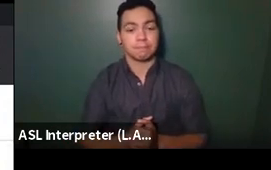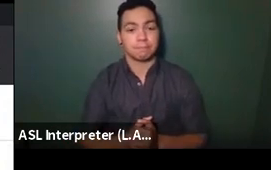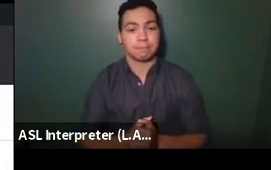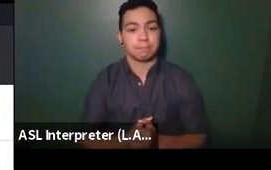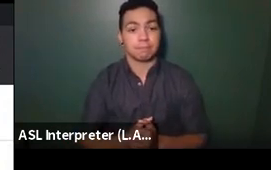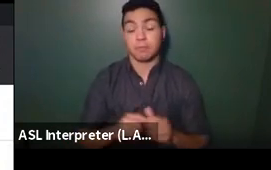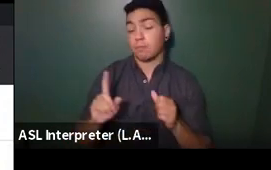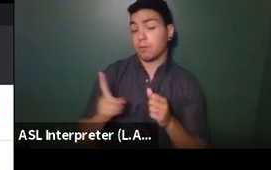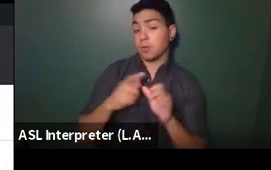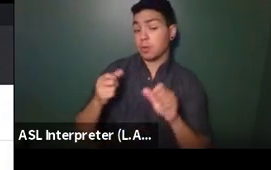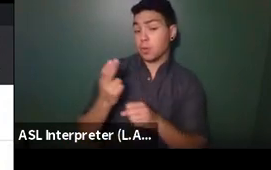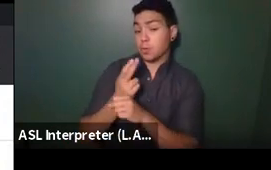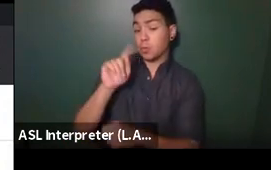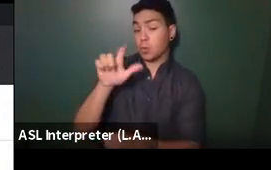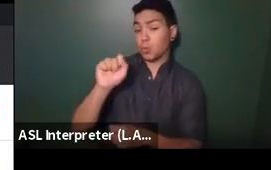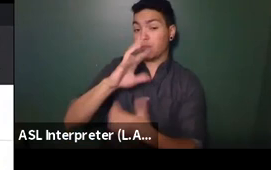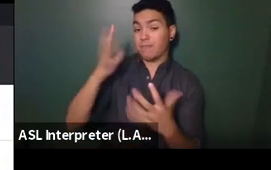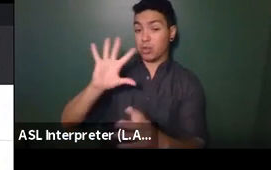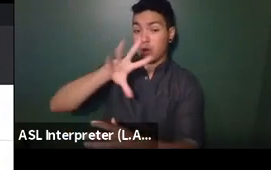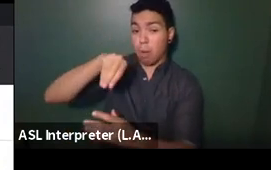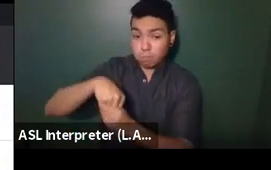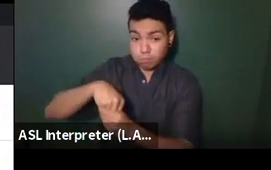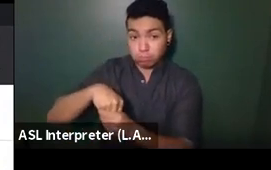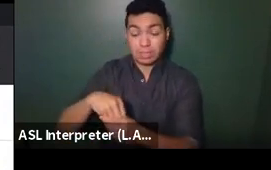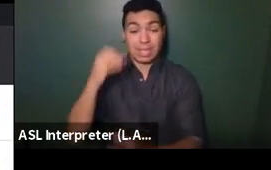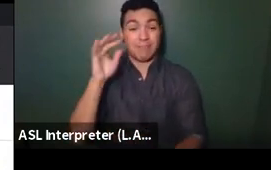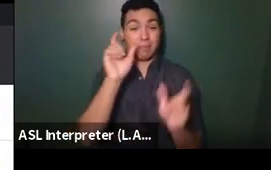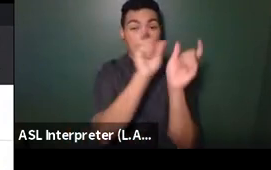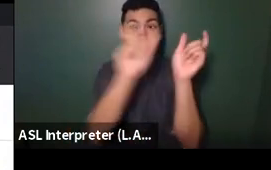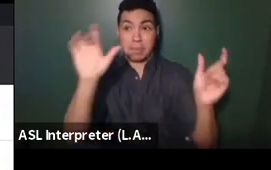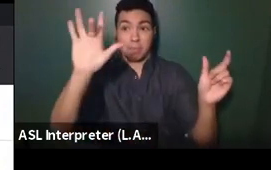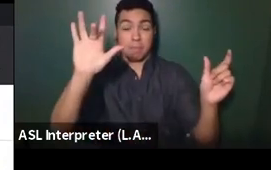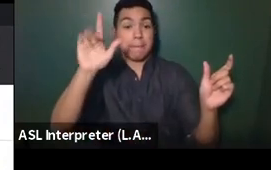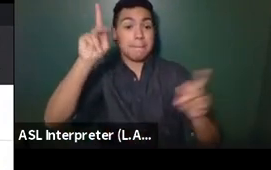Katherine Livick - ESD 112: tools that are built in. If I go to my People tab I can always